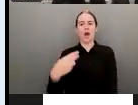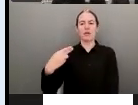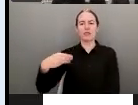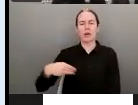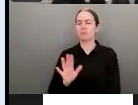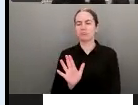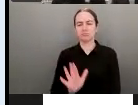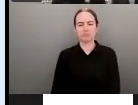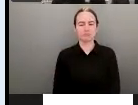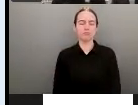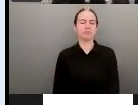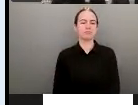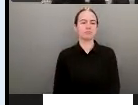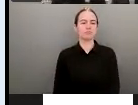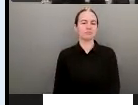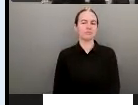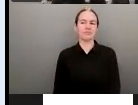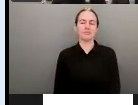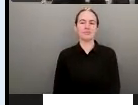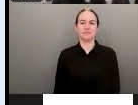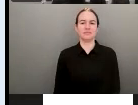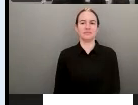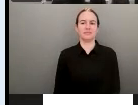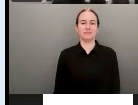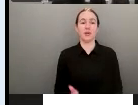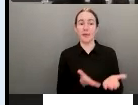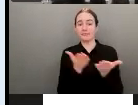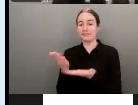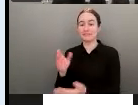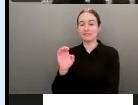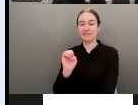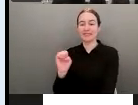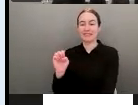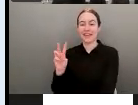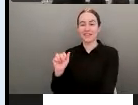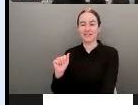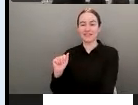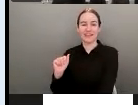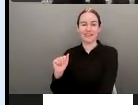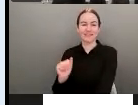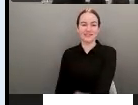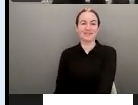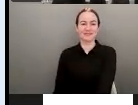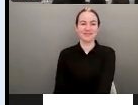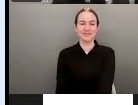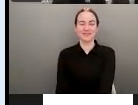So, without further ado, I will pass the floor to you, Eevis, and we will see